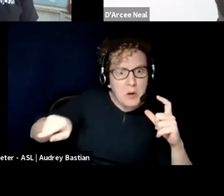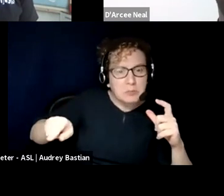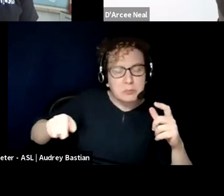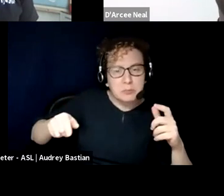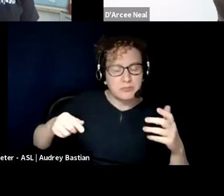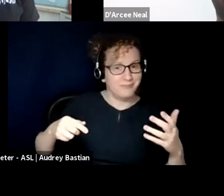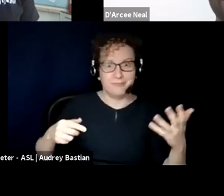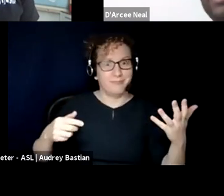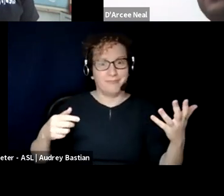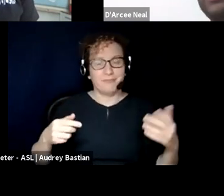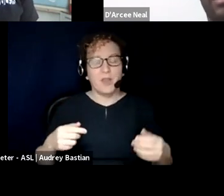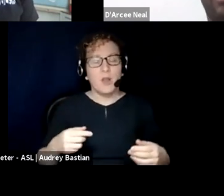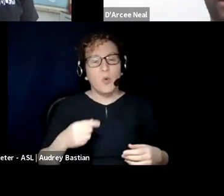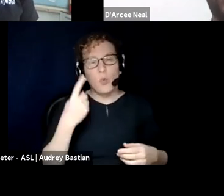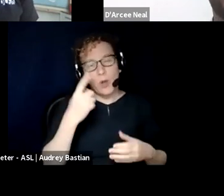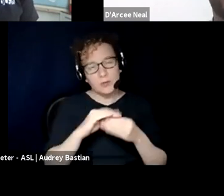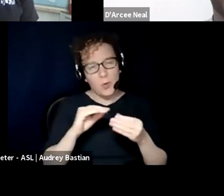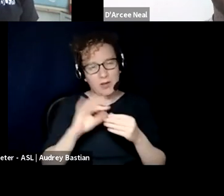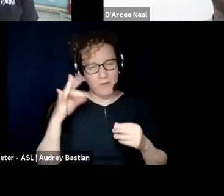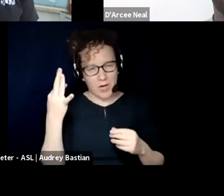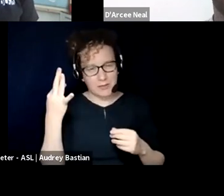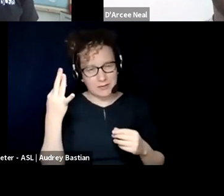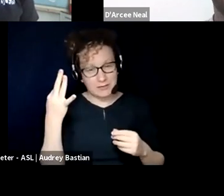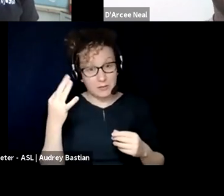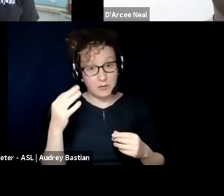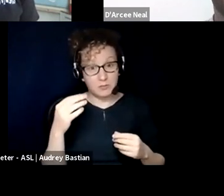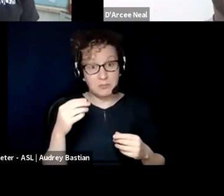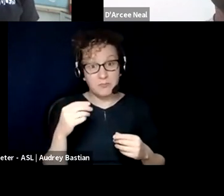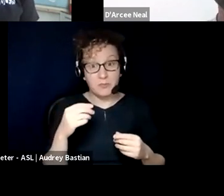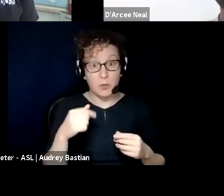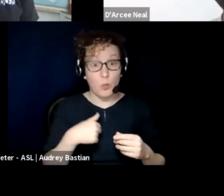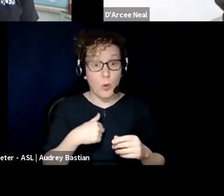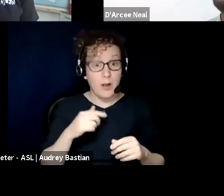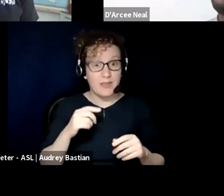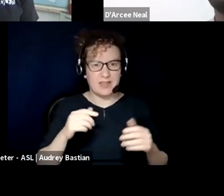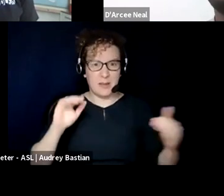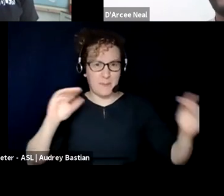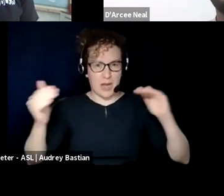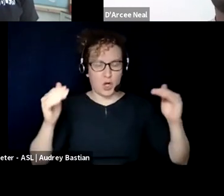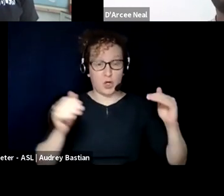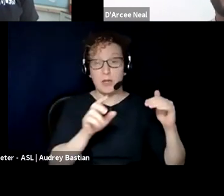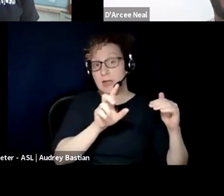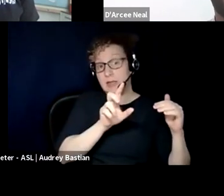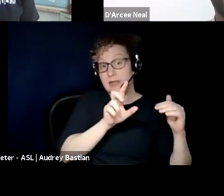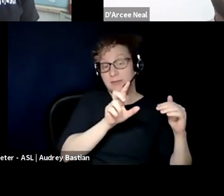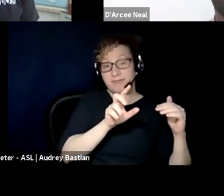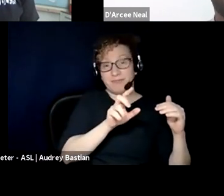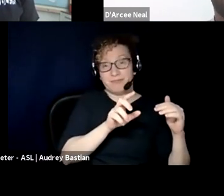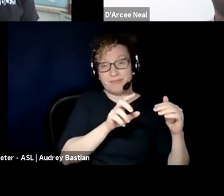I have in my head is, France. When I went to France, the analogy that I always use is